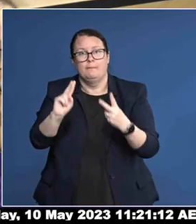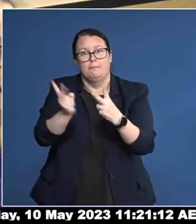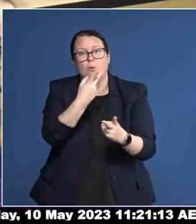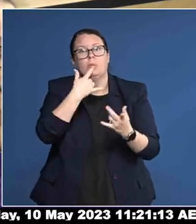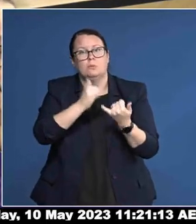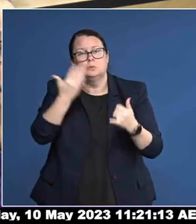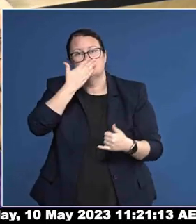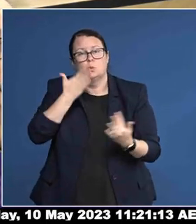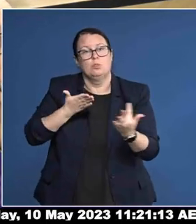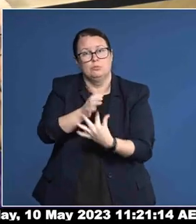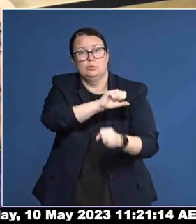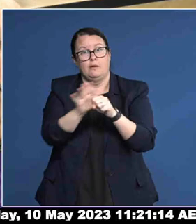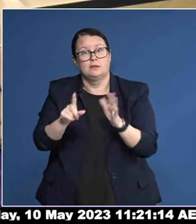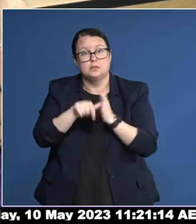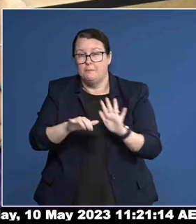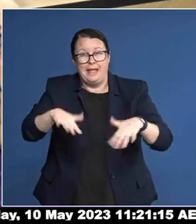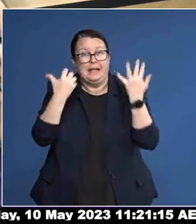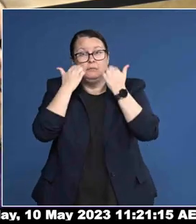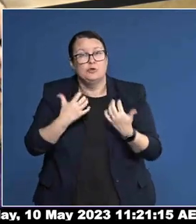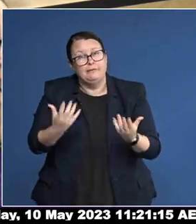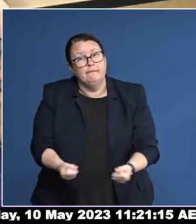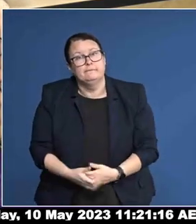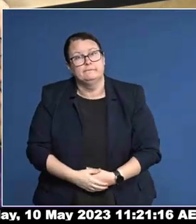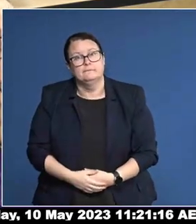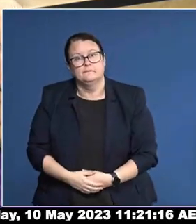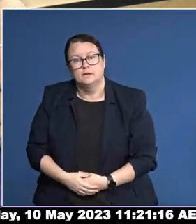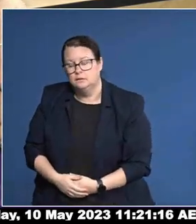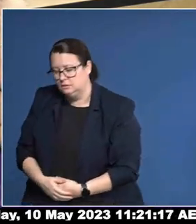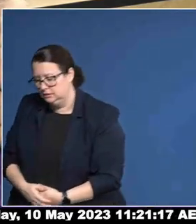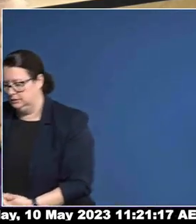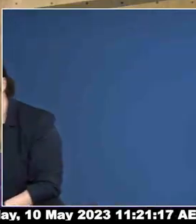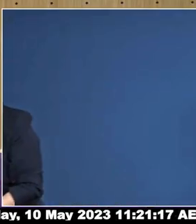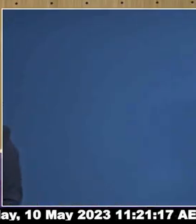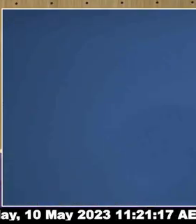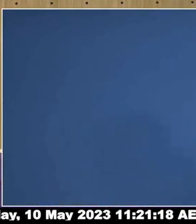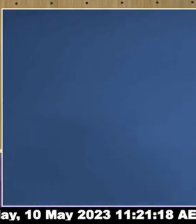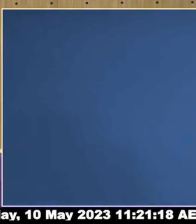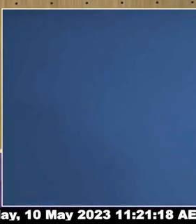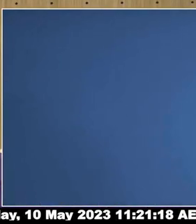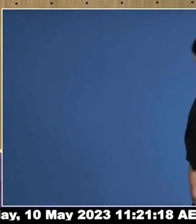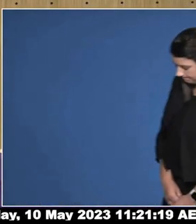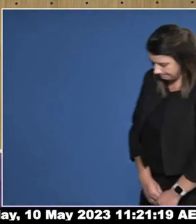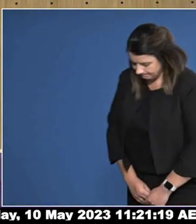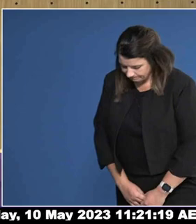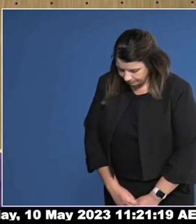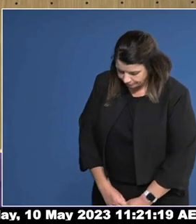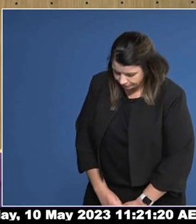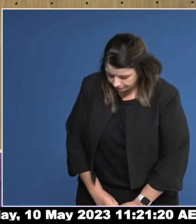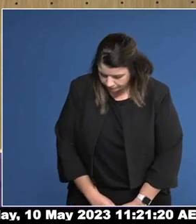I'm unaware of any records that indicated that.